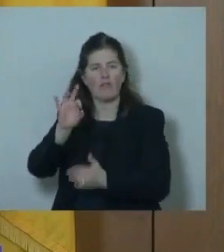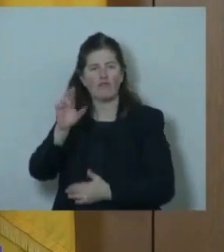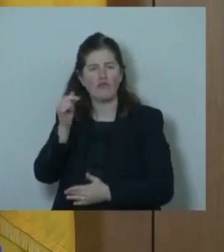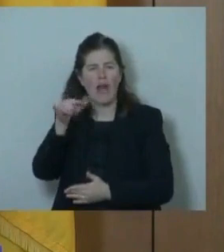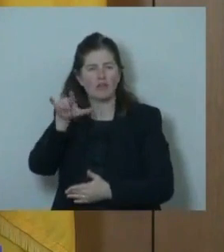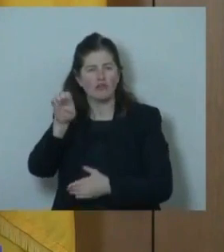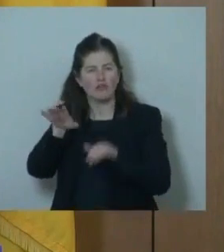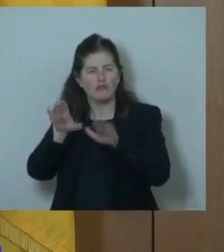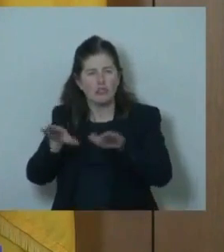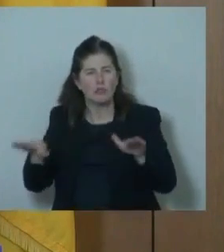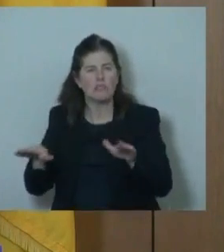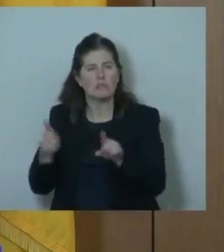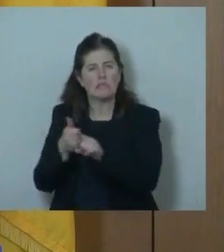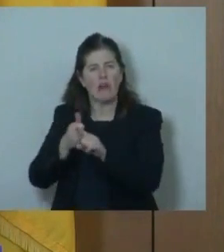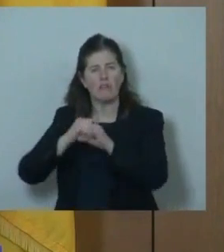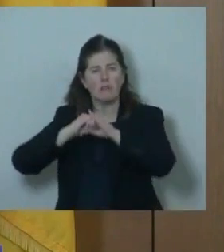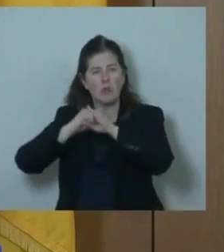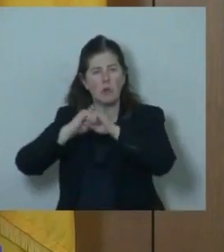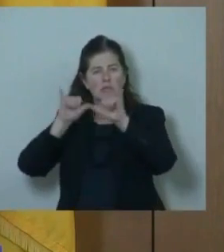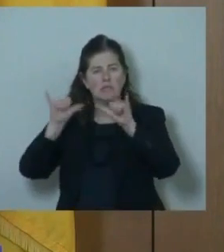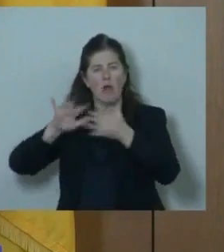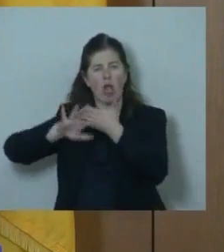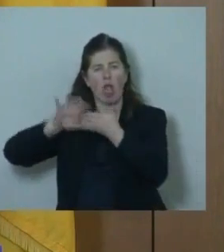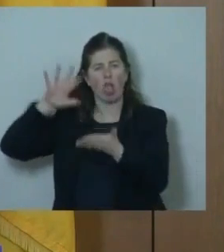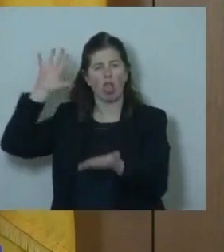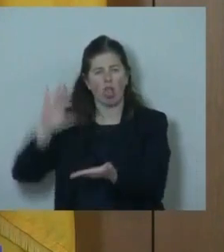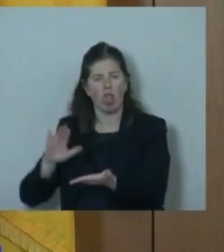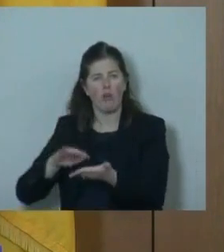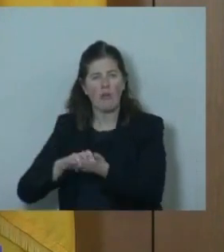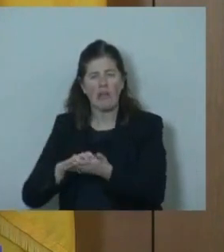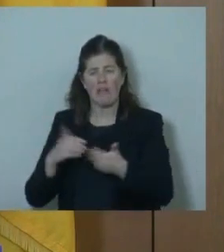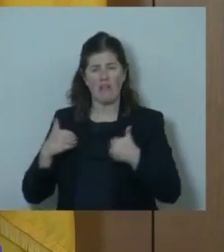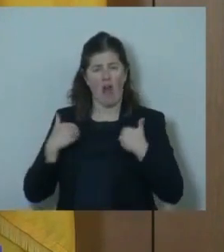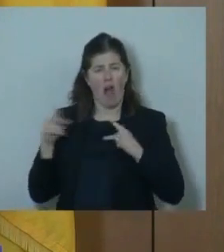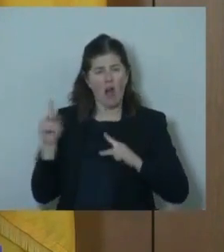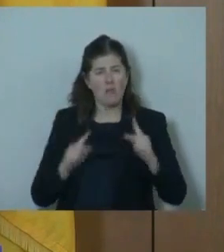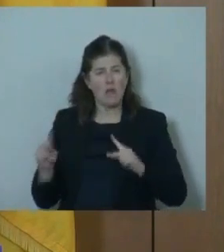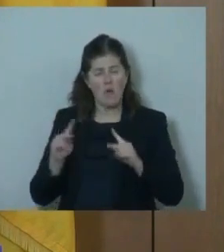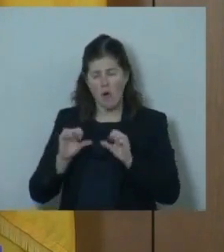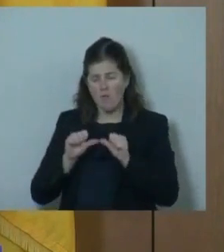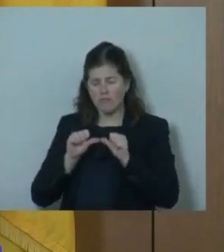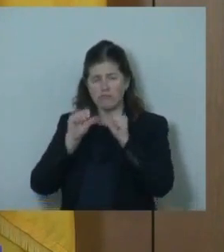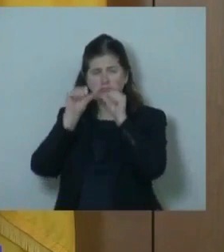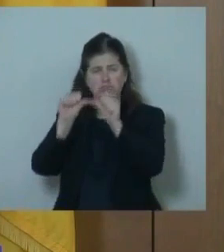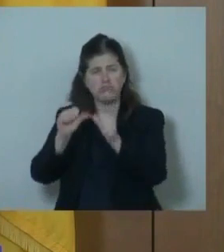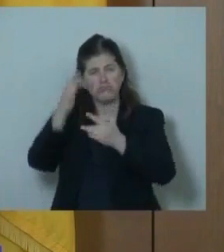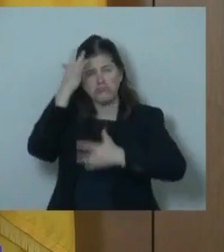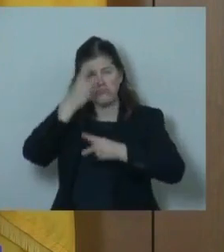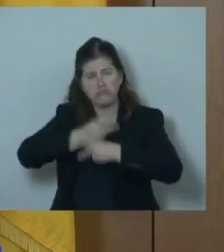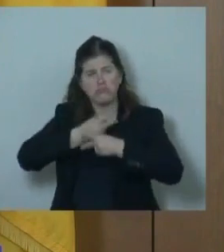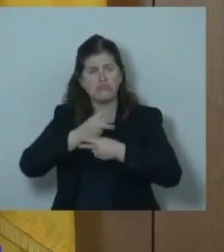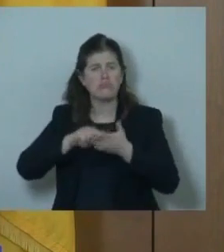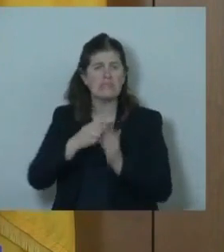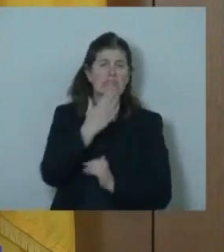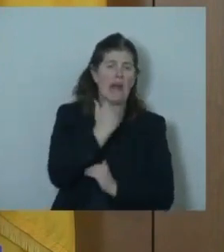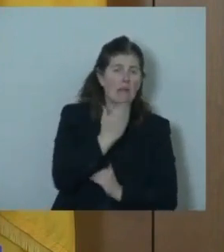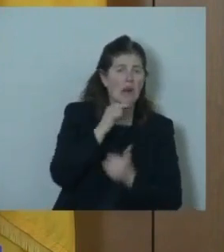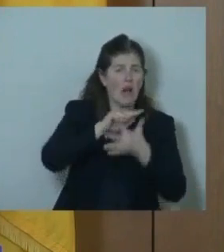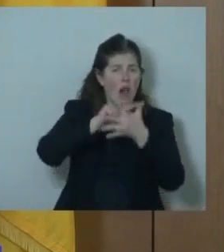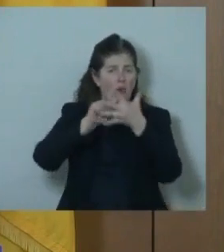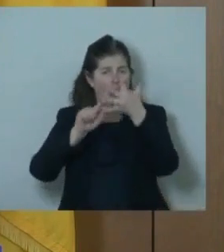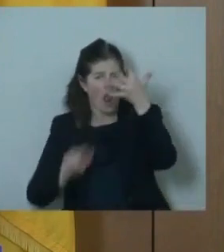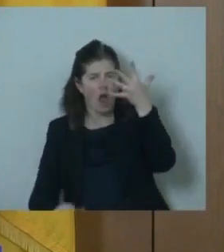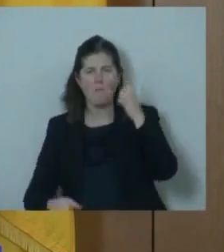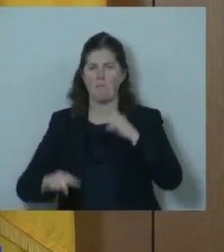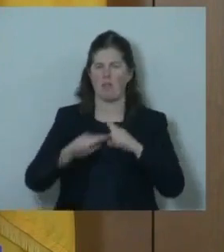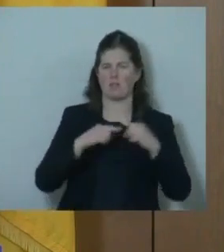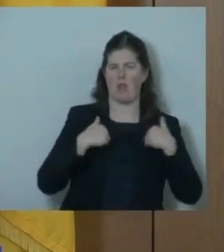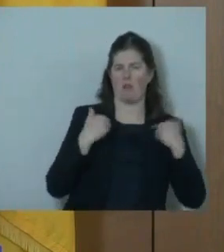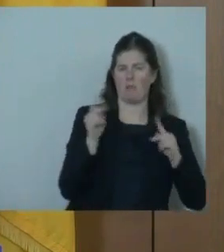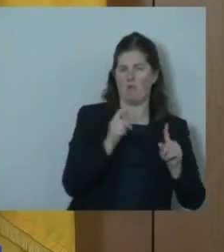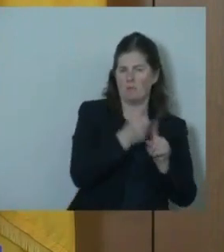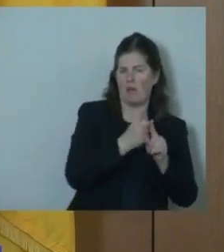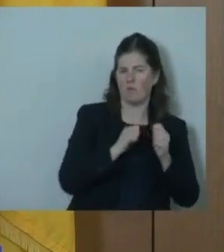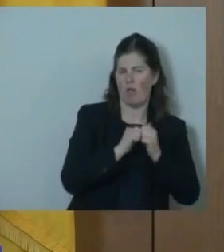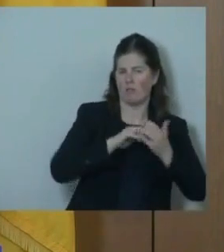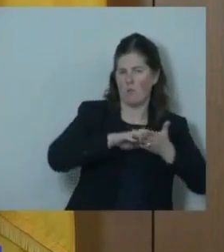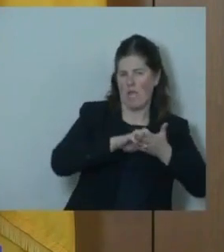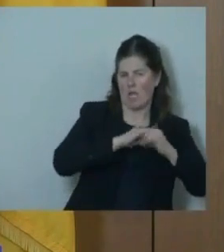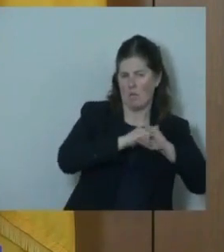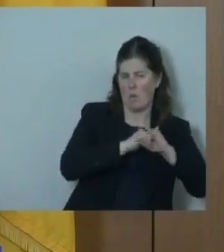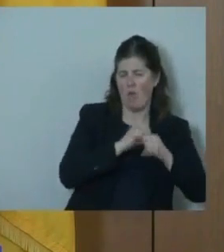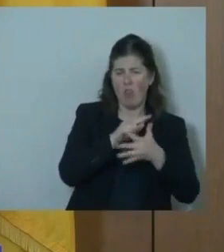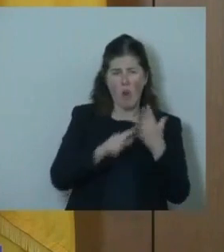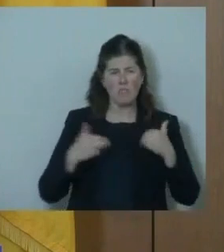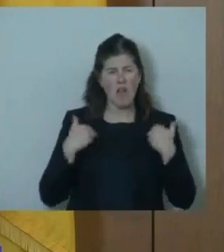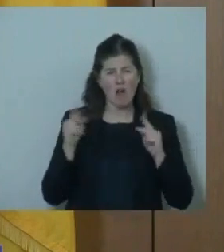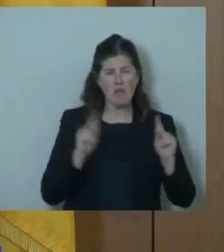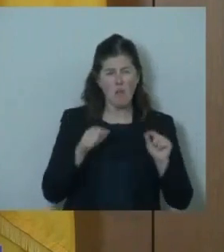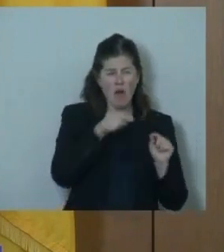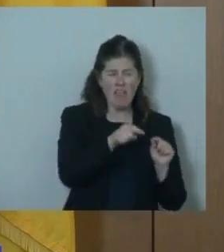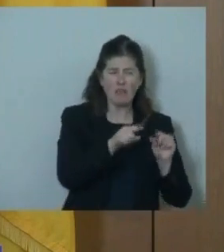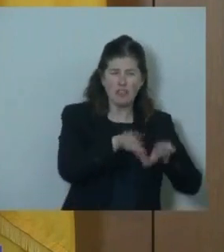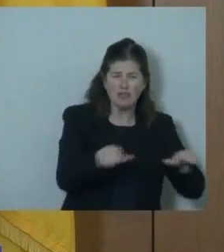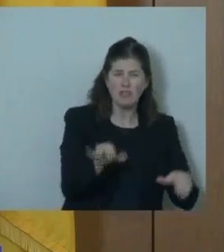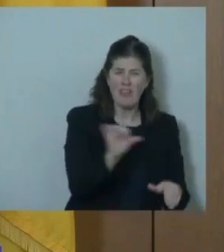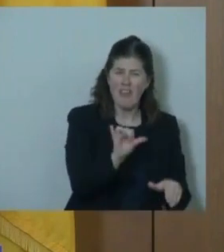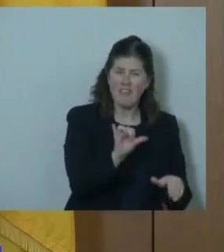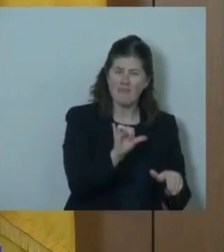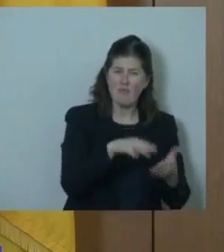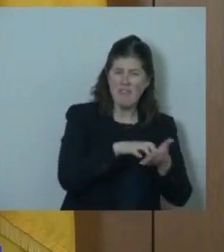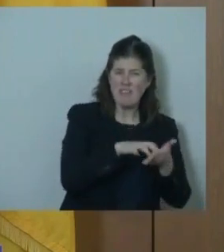THIS IS A STATE THAT HAS A HIGHER THAN NATIONAL AVERAGE OF MEDICALLY FRAGILE CHILDREN, AUTOIMMUNE DISORDER IN YOUNG PEOPLE, AND RELATED CHRONIC CARE CONDITIONS, INCLUDING DIABETES